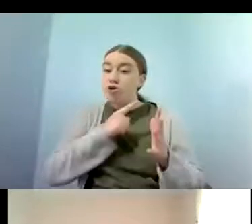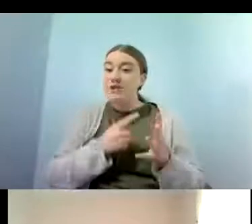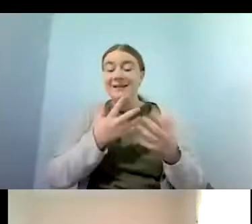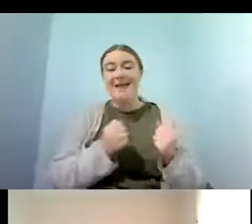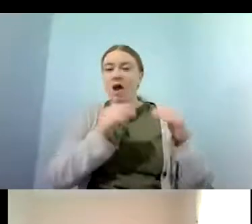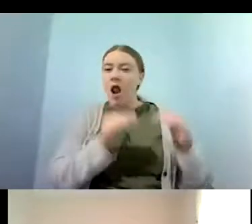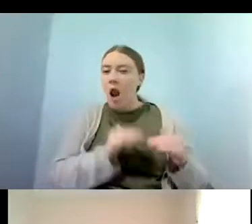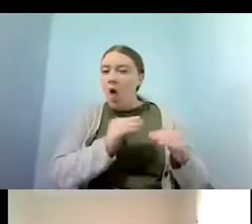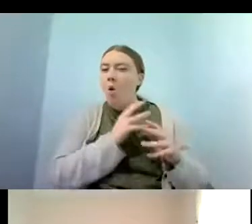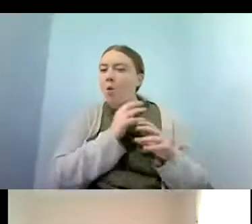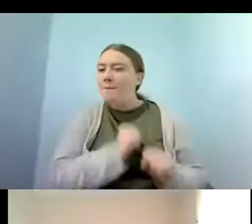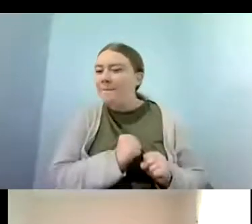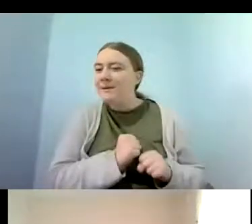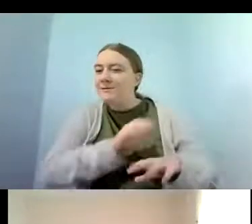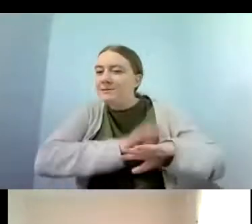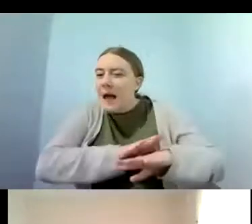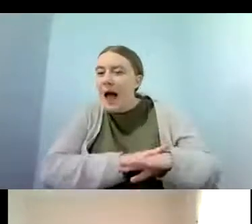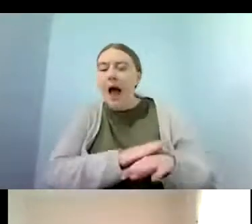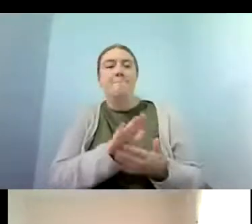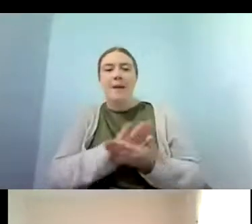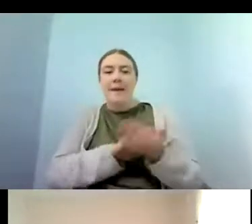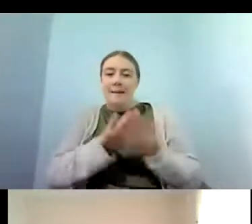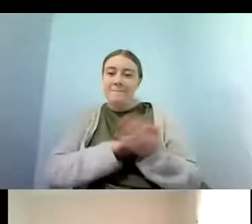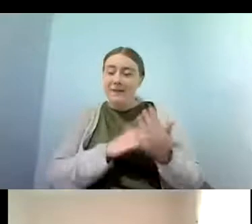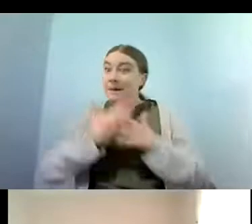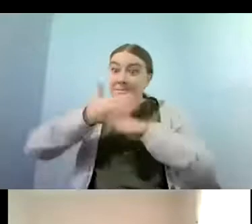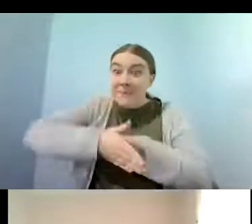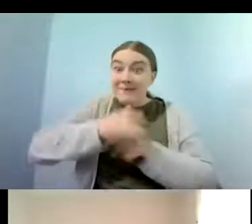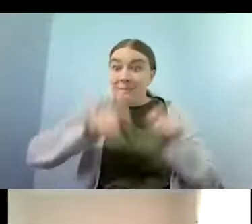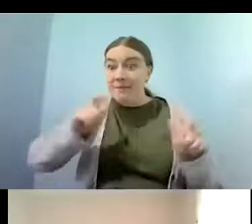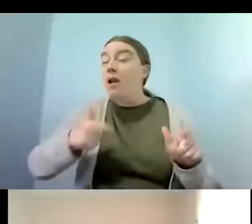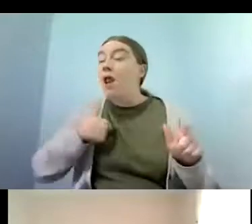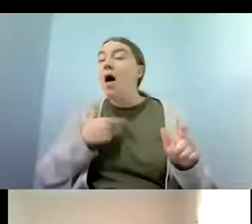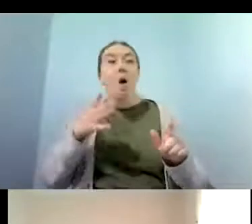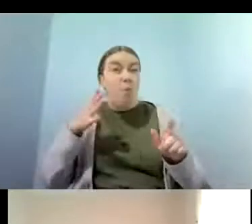commitment this means it's ideal for busy people and and for people who can't really take part in